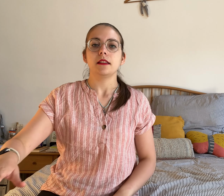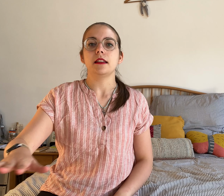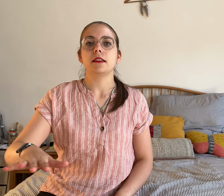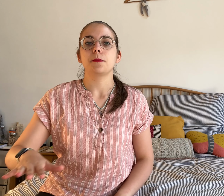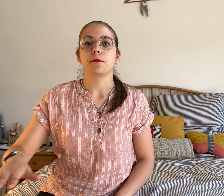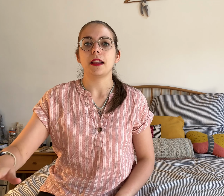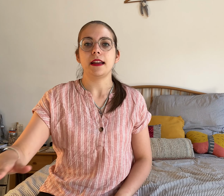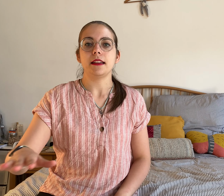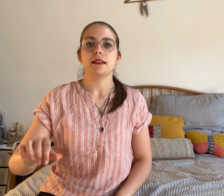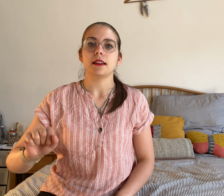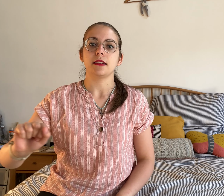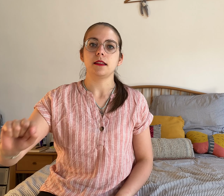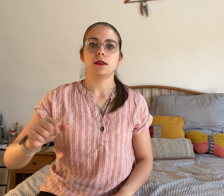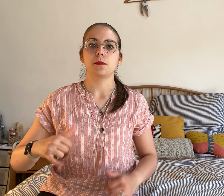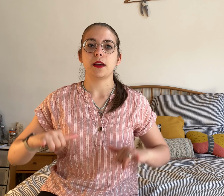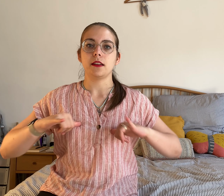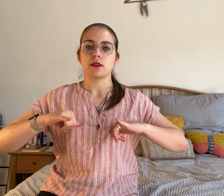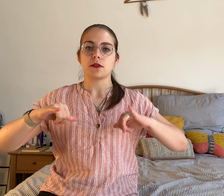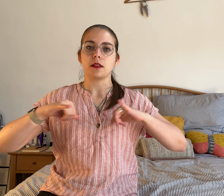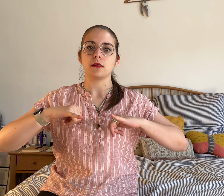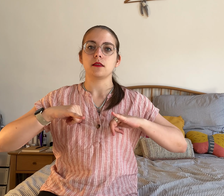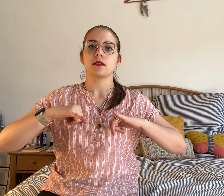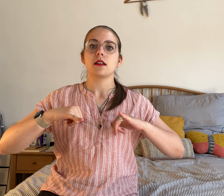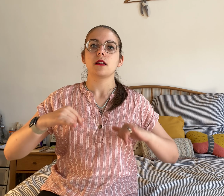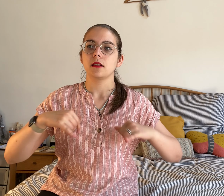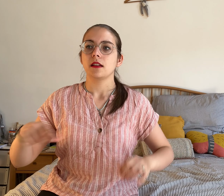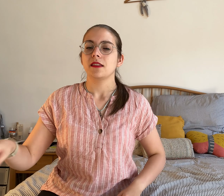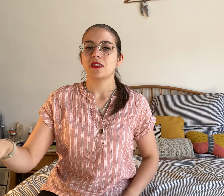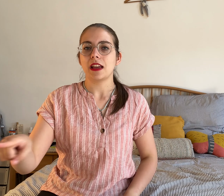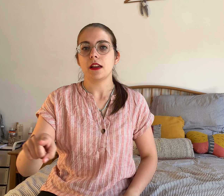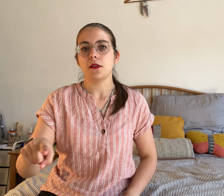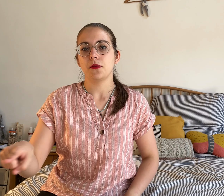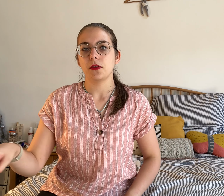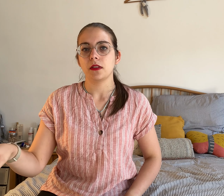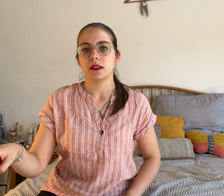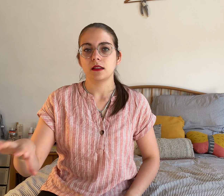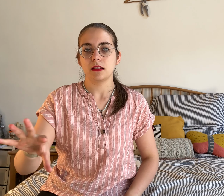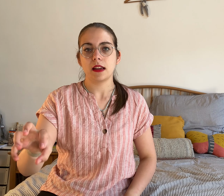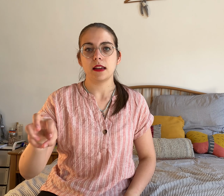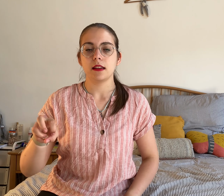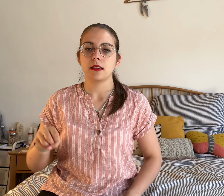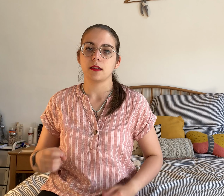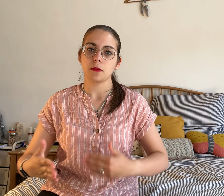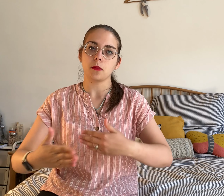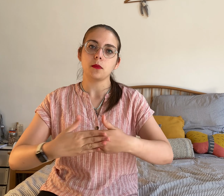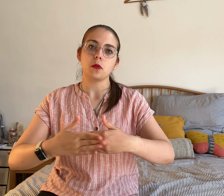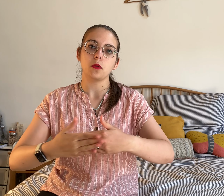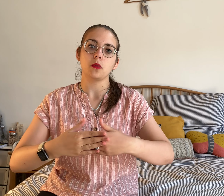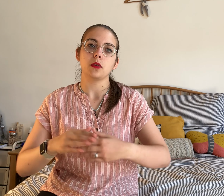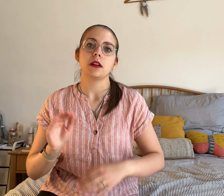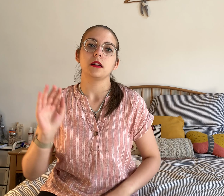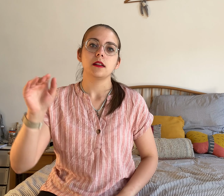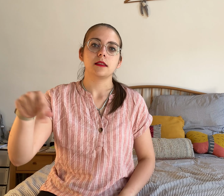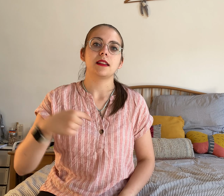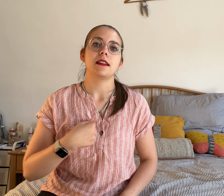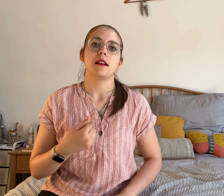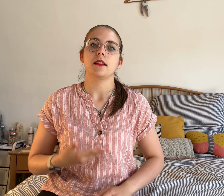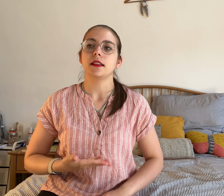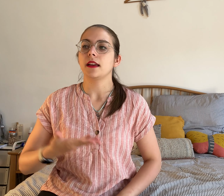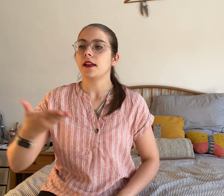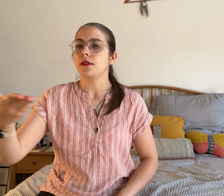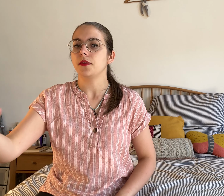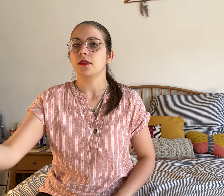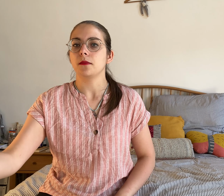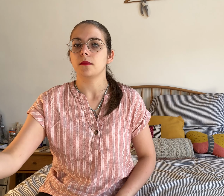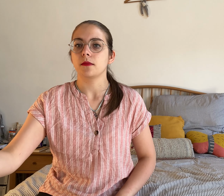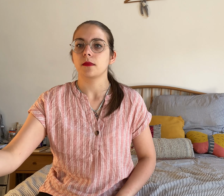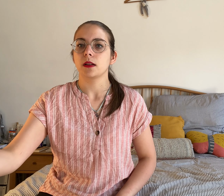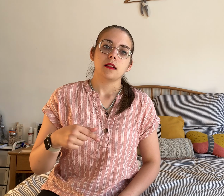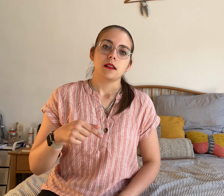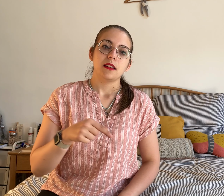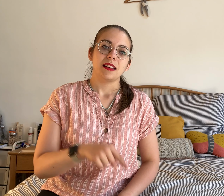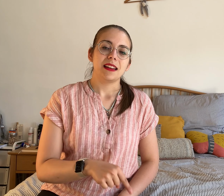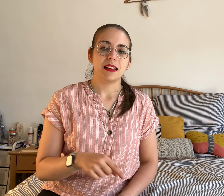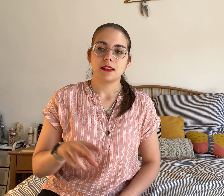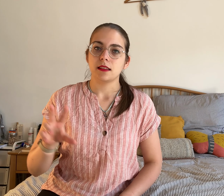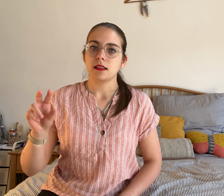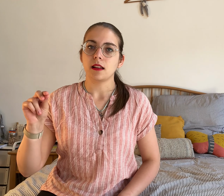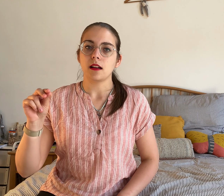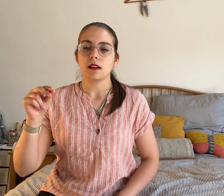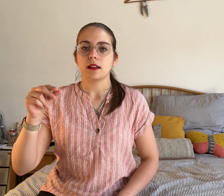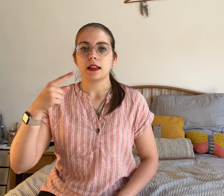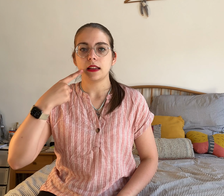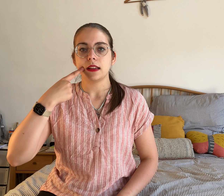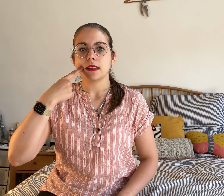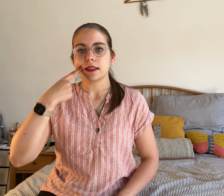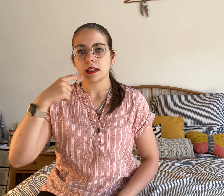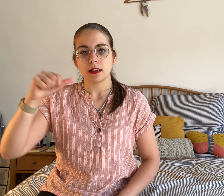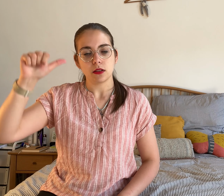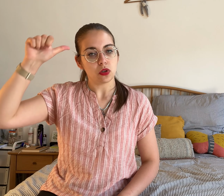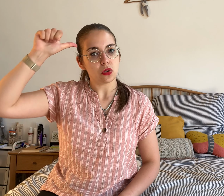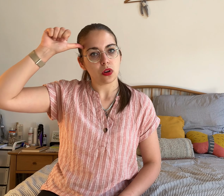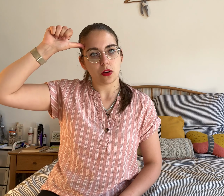that place and its patrons... They took more than I gave them. It's not easy to know: